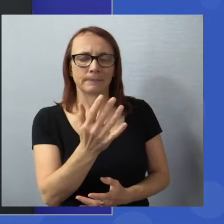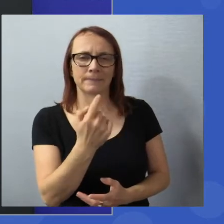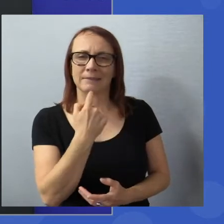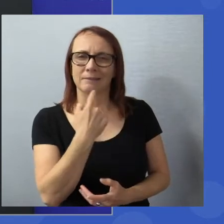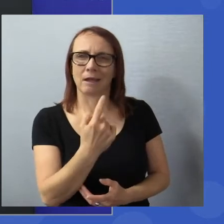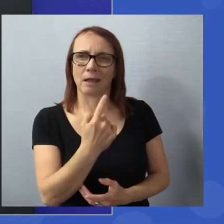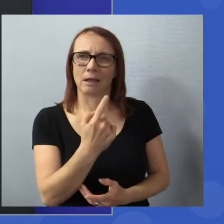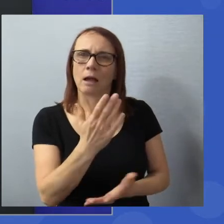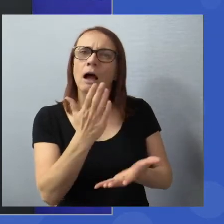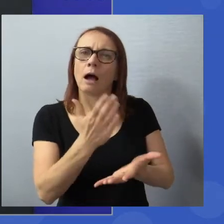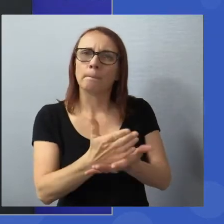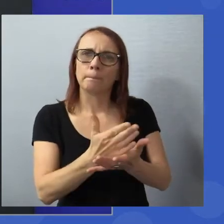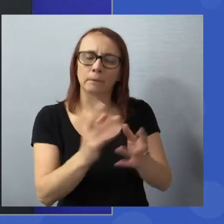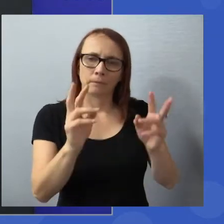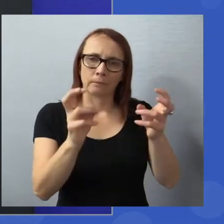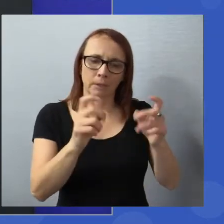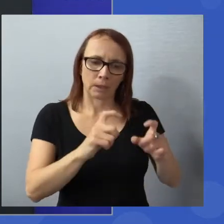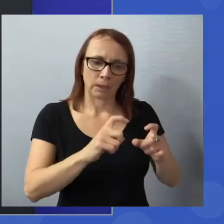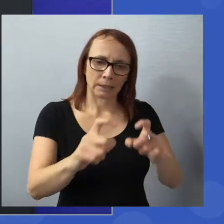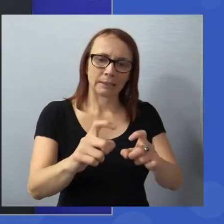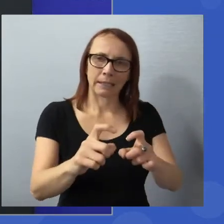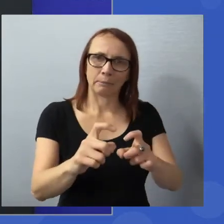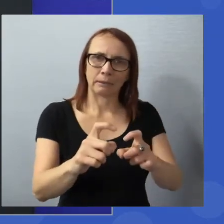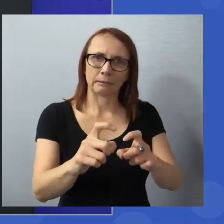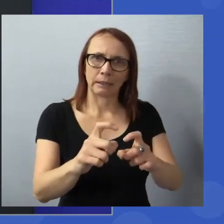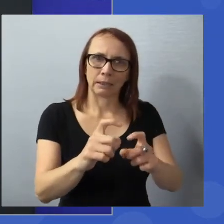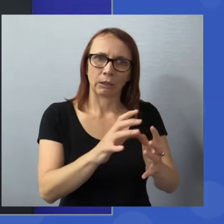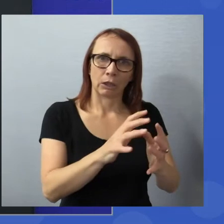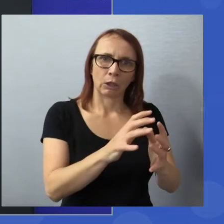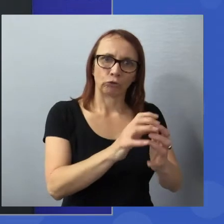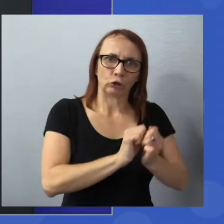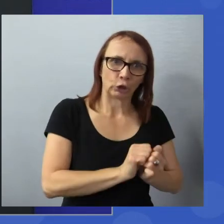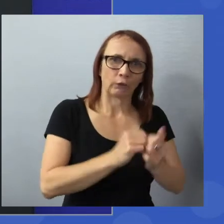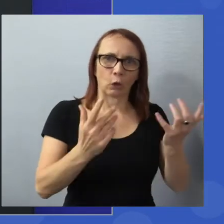sustainability devolved the raziel of what big question and the the answer to